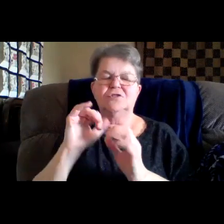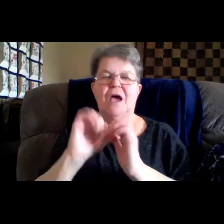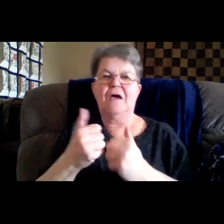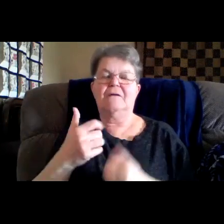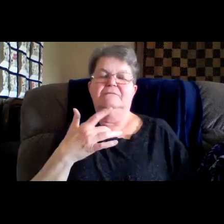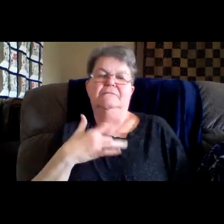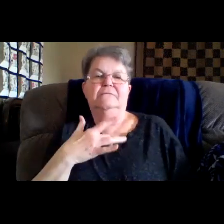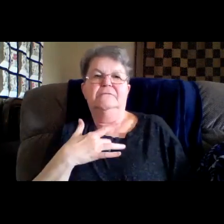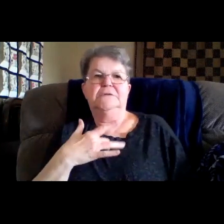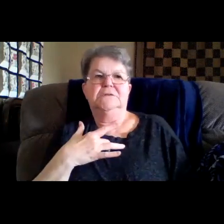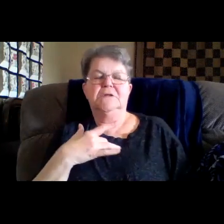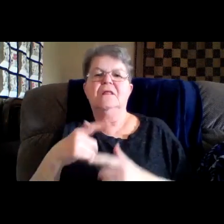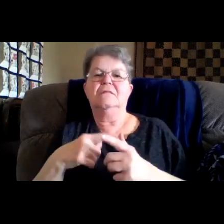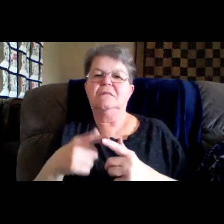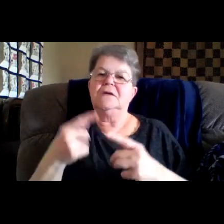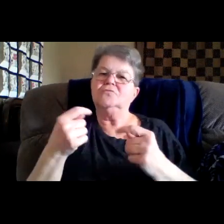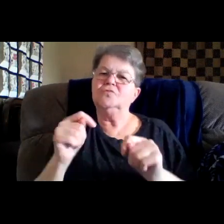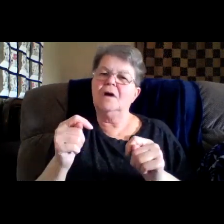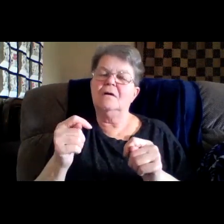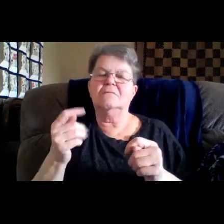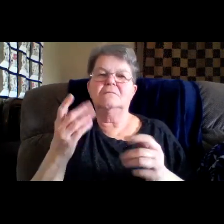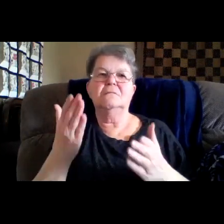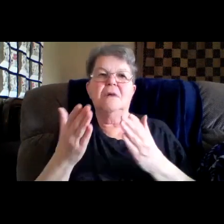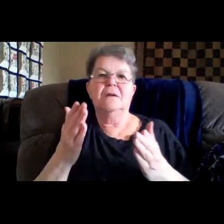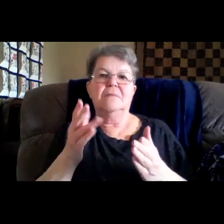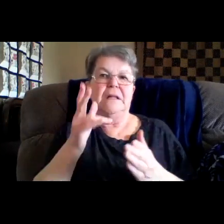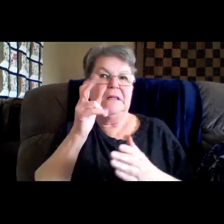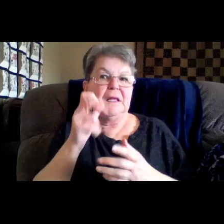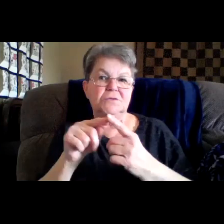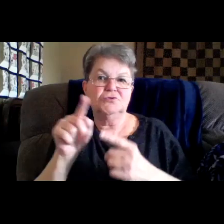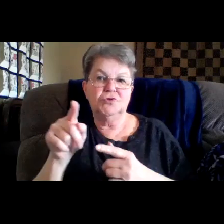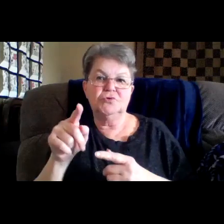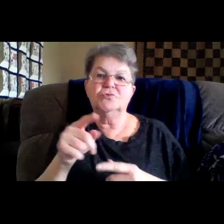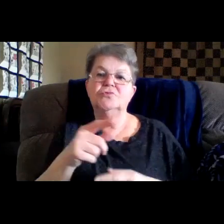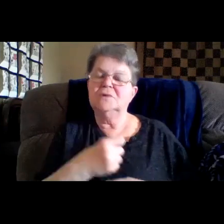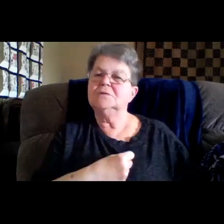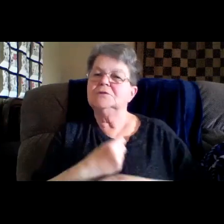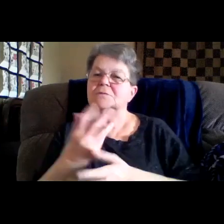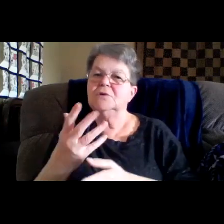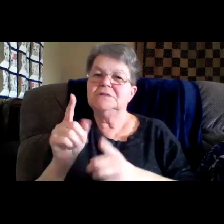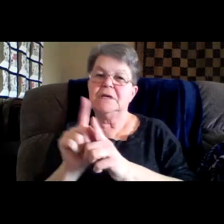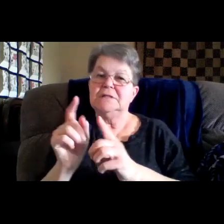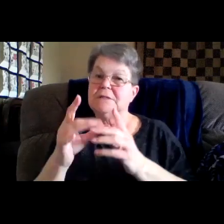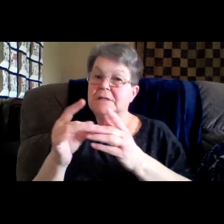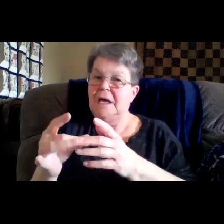and then to try and maybe even listen to you express those things as a guide, is that right?